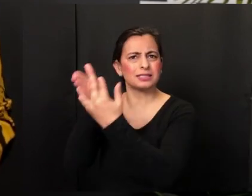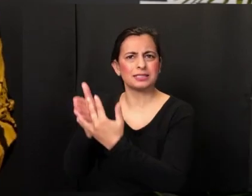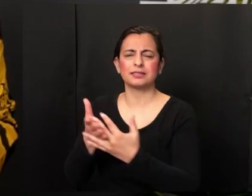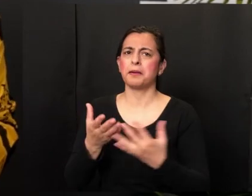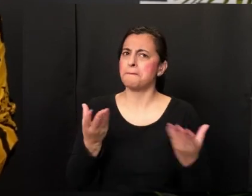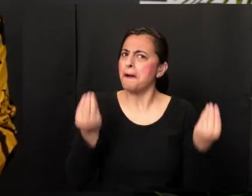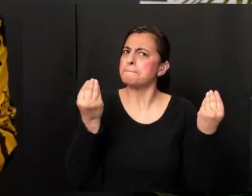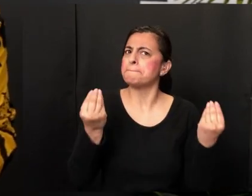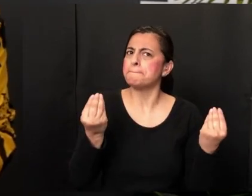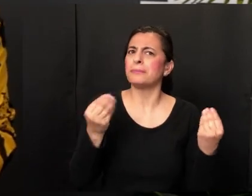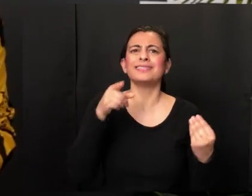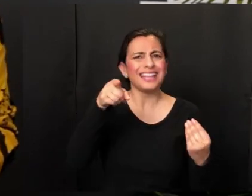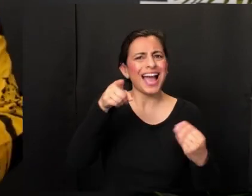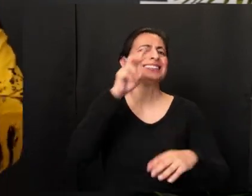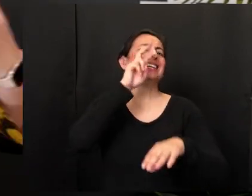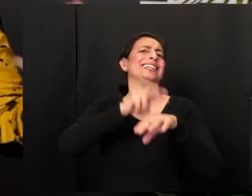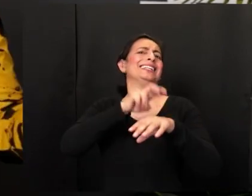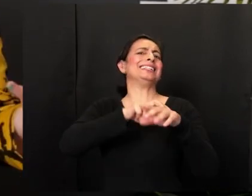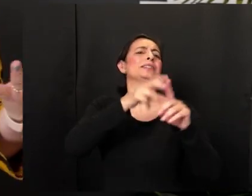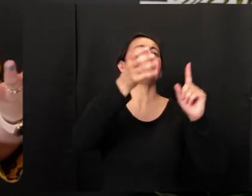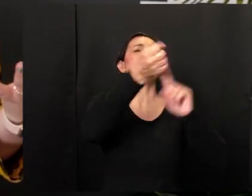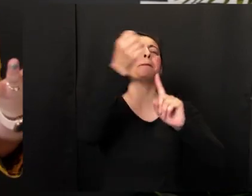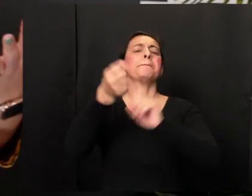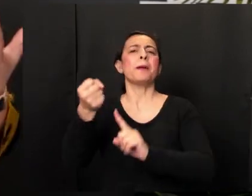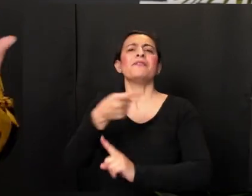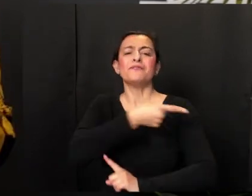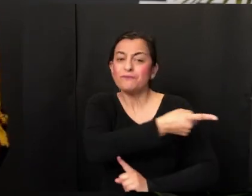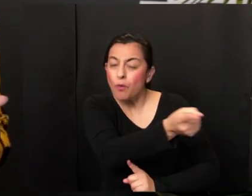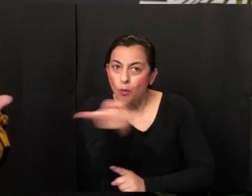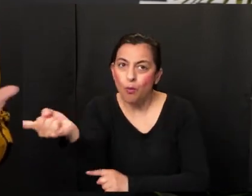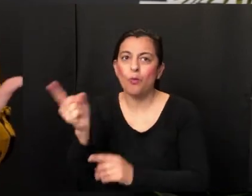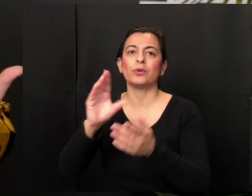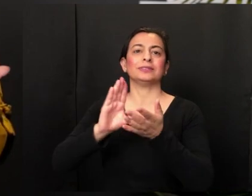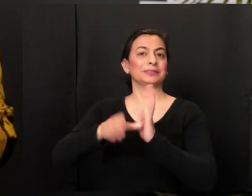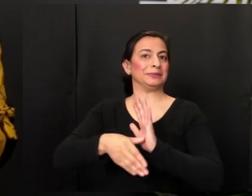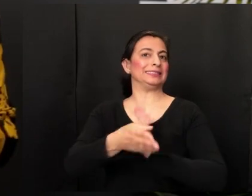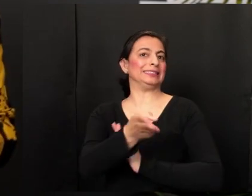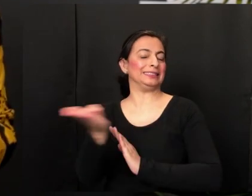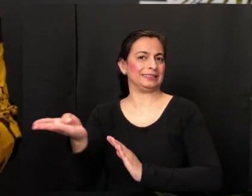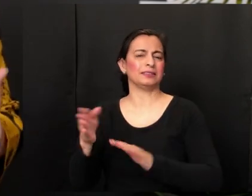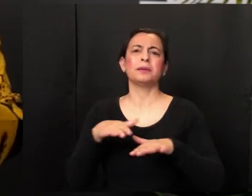You see, I have deaf friends that cannot go and watch movies or go to events